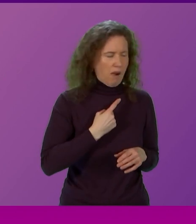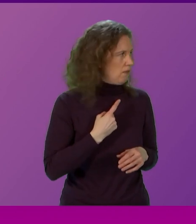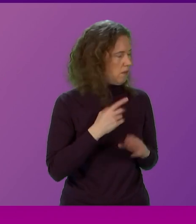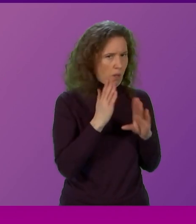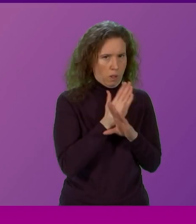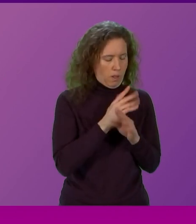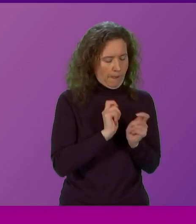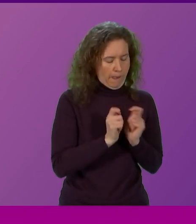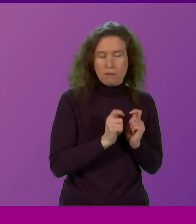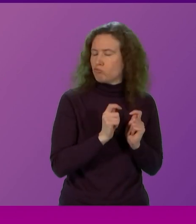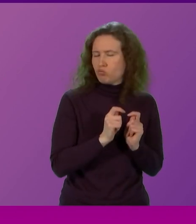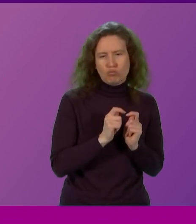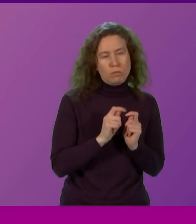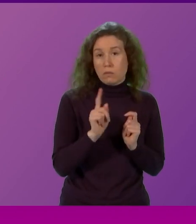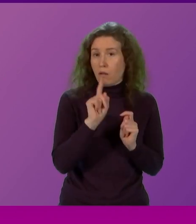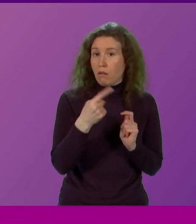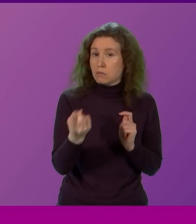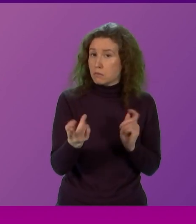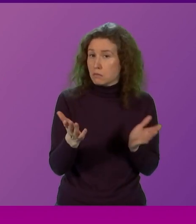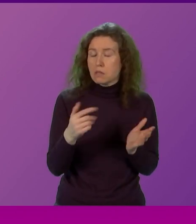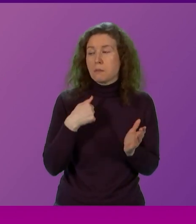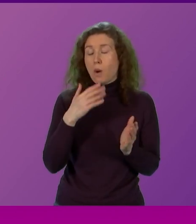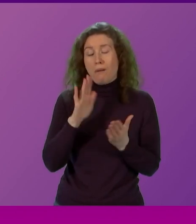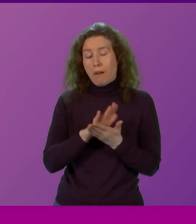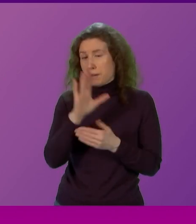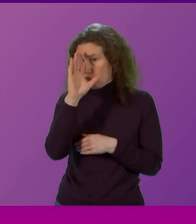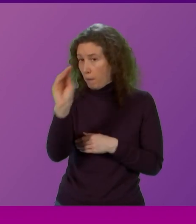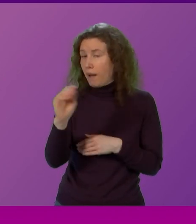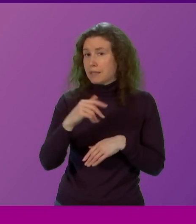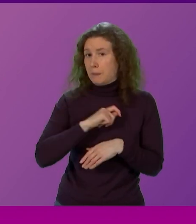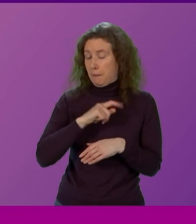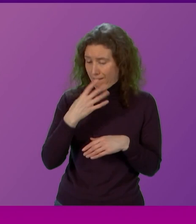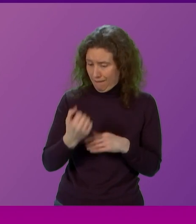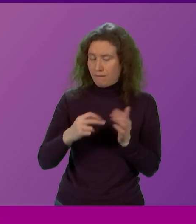I will, of course, happily remind Russell Findlay of the arrangements in a letter that